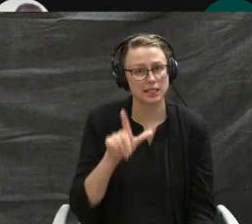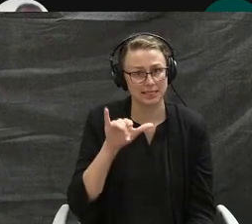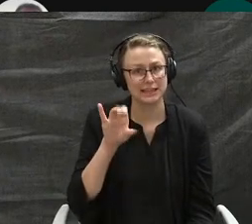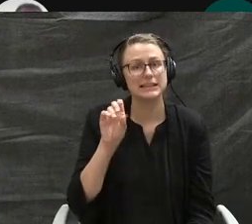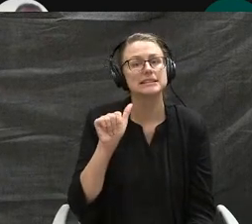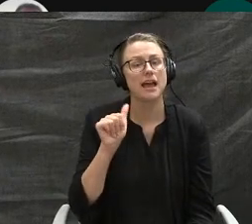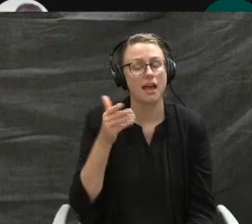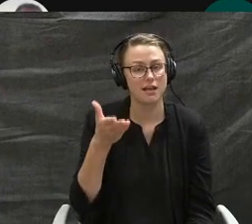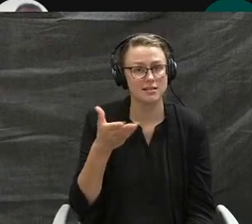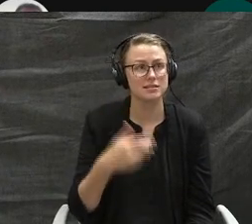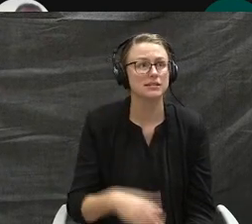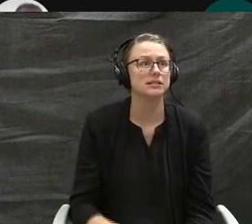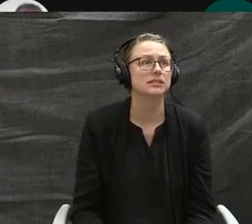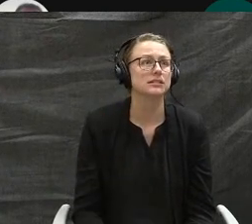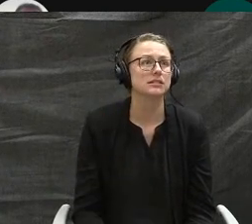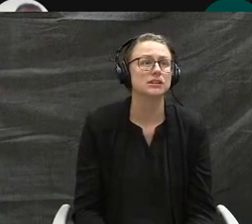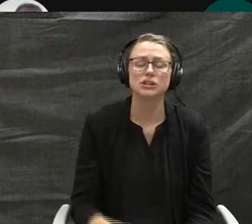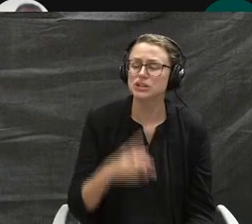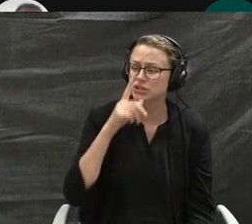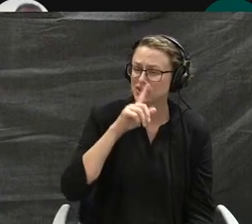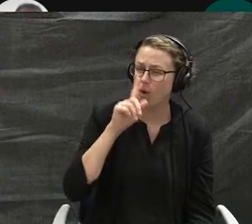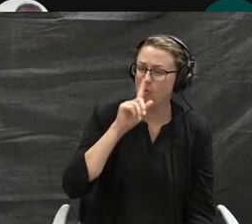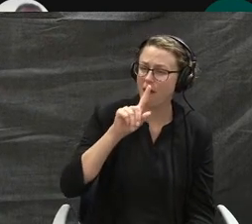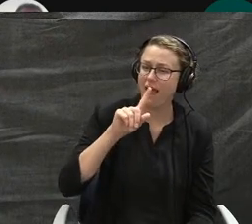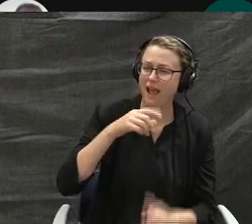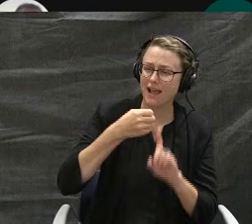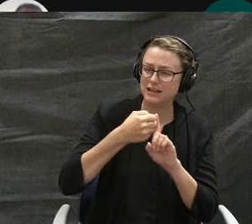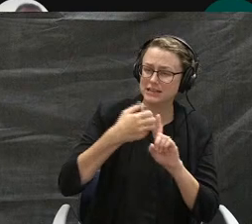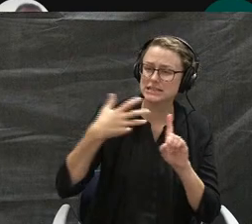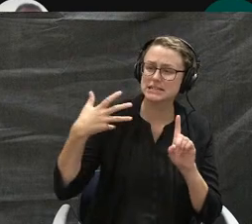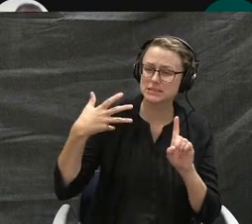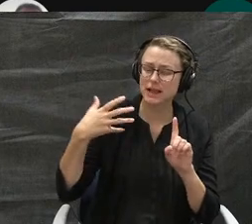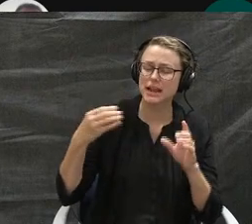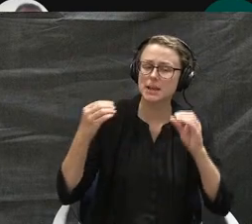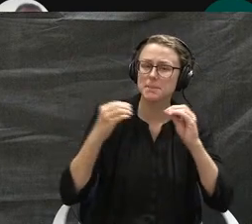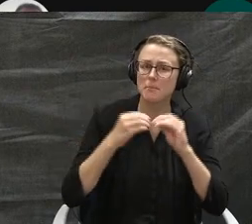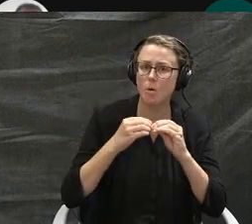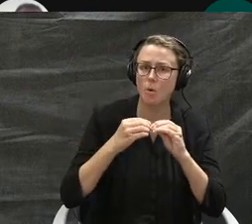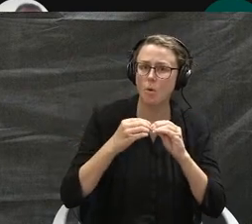Can you talk a little bit more on with the recommended plan on?